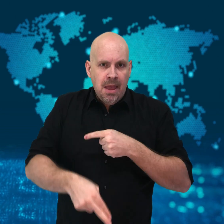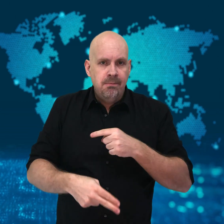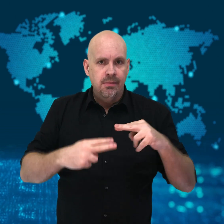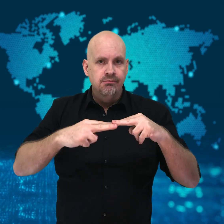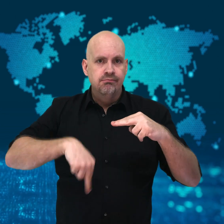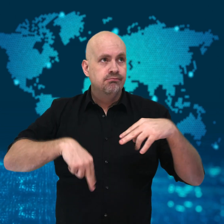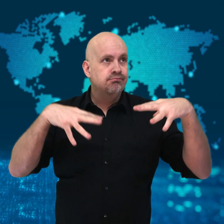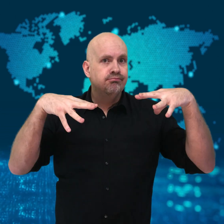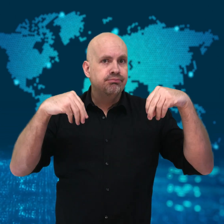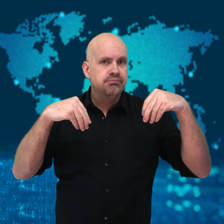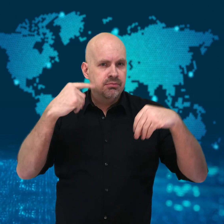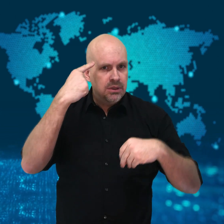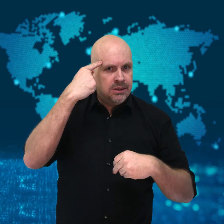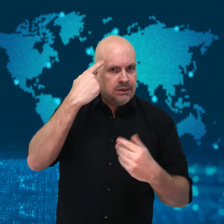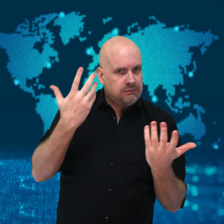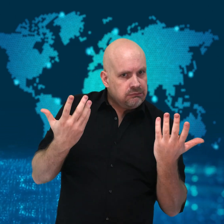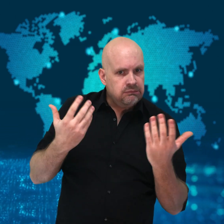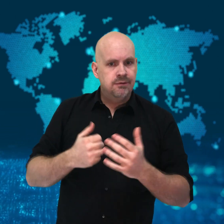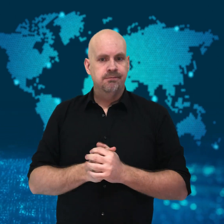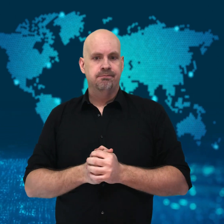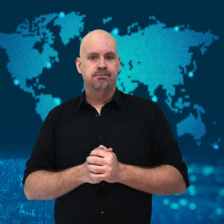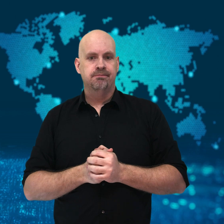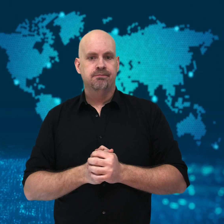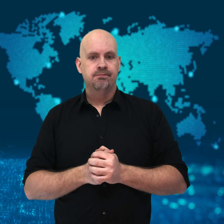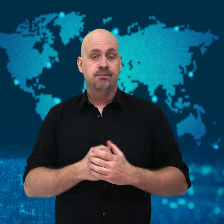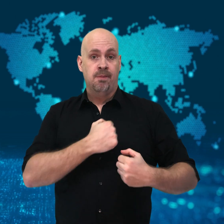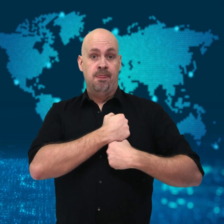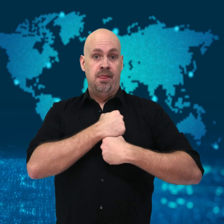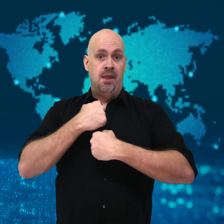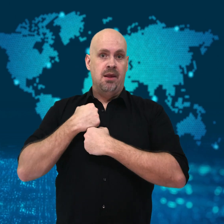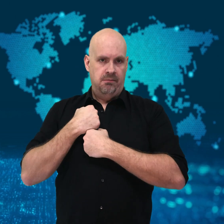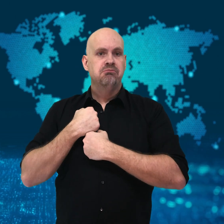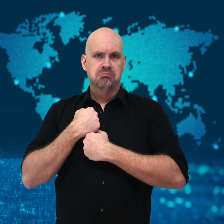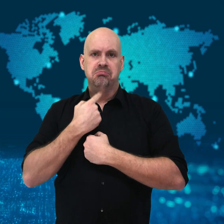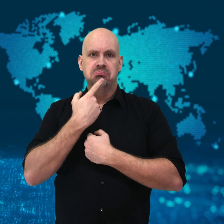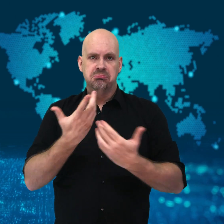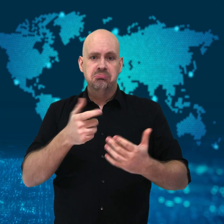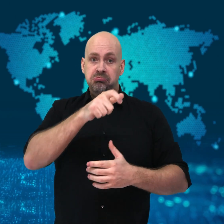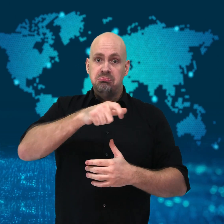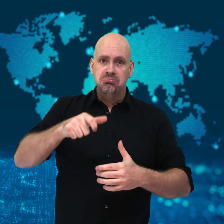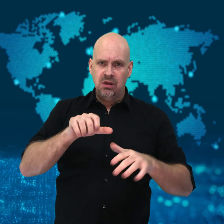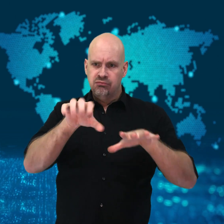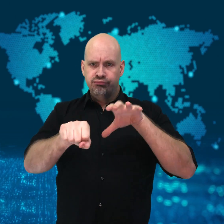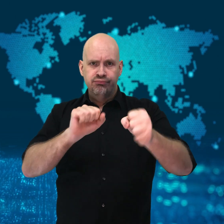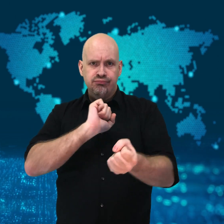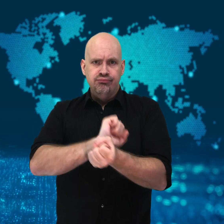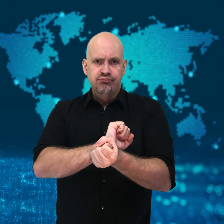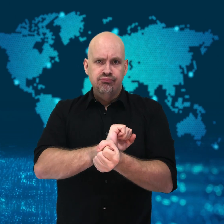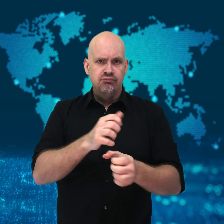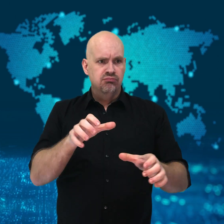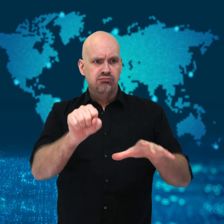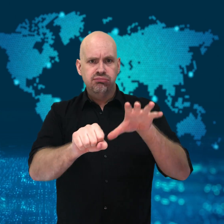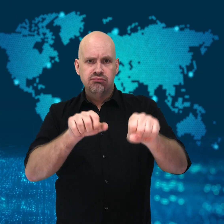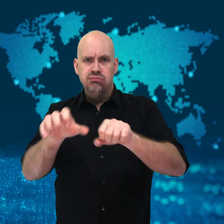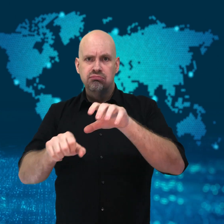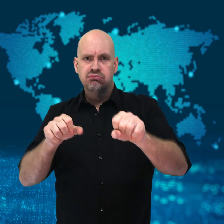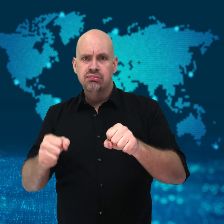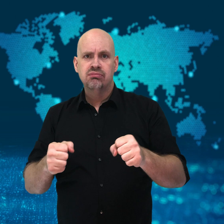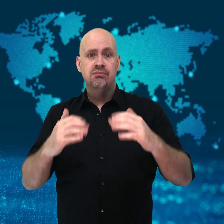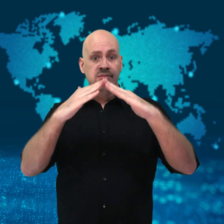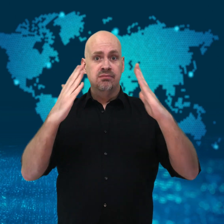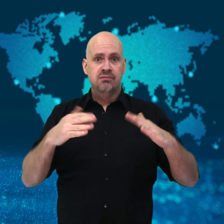The military allowed authorities to search homes and make arrests